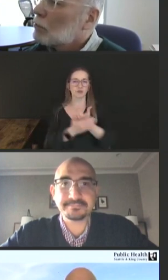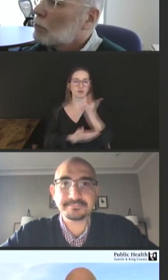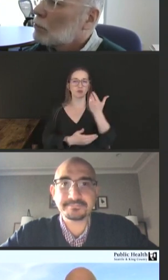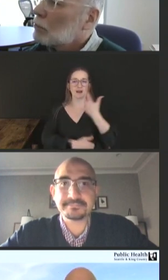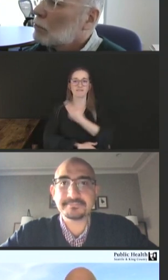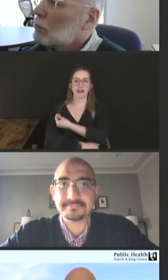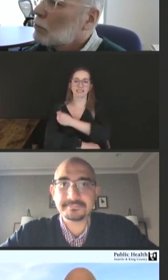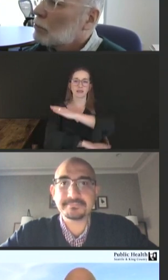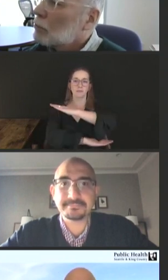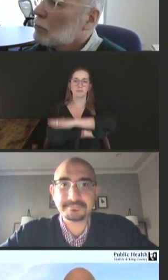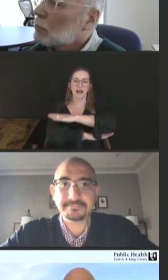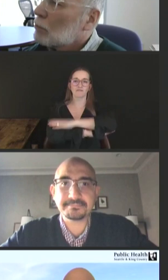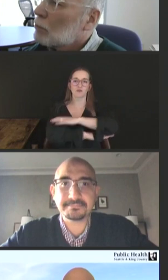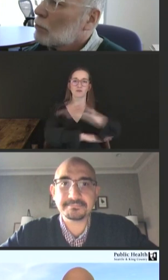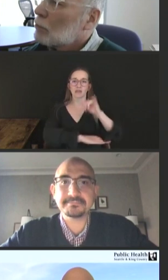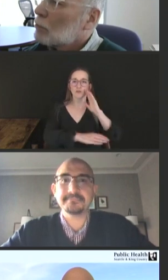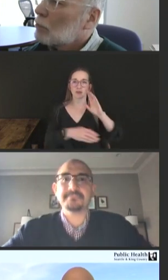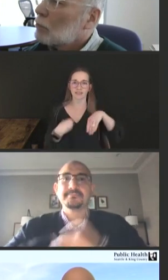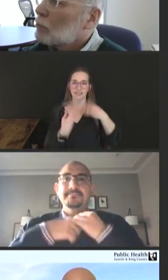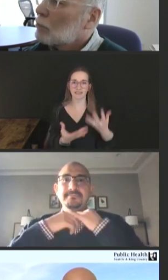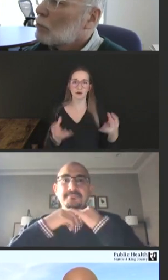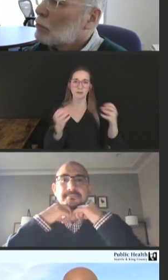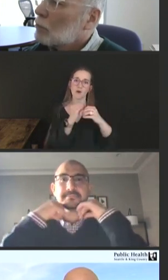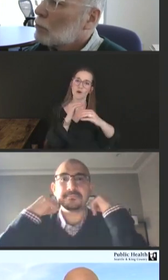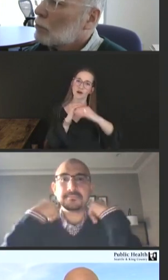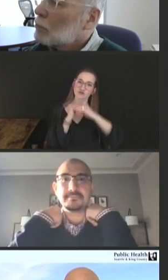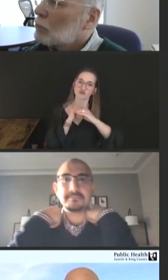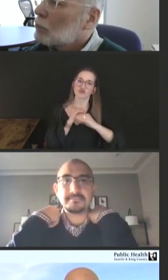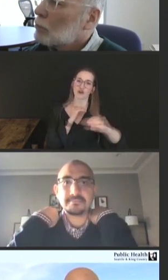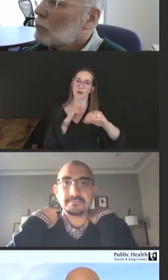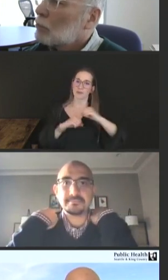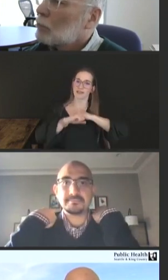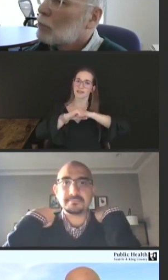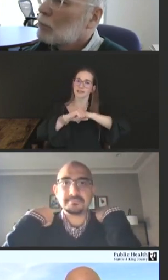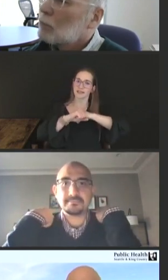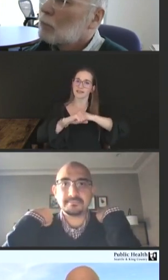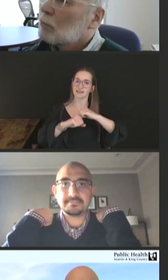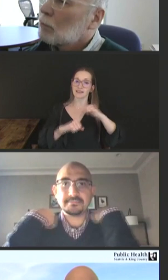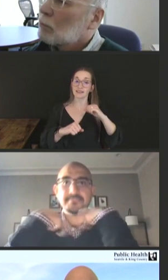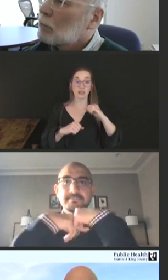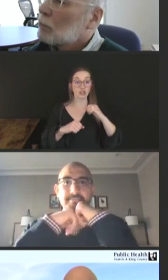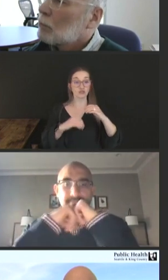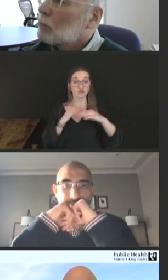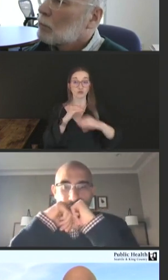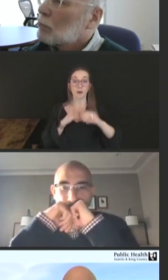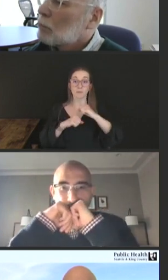And we know that the durability of natural immunity is better than mRNA induced vaccine